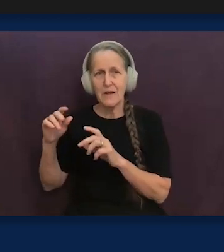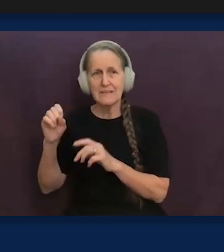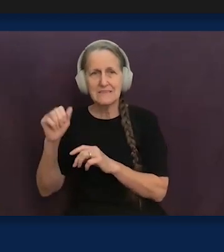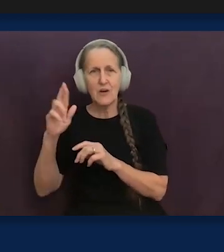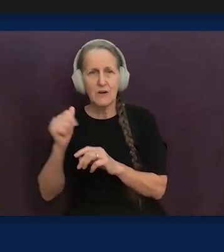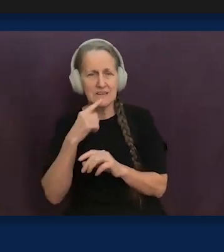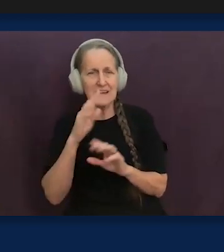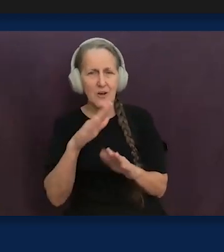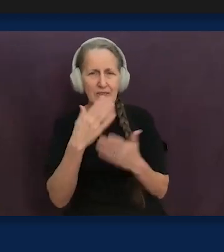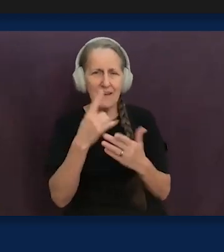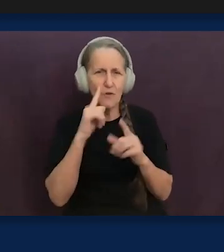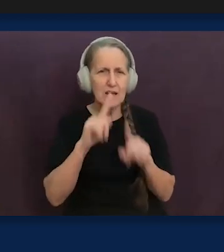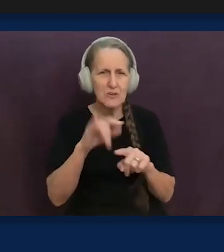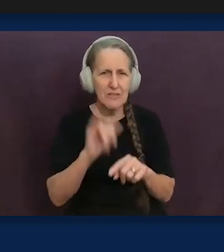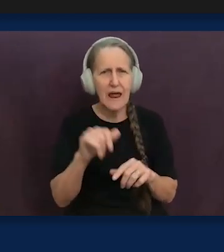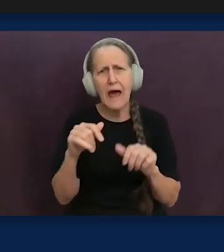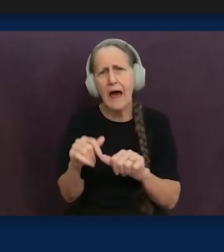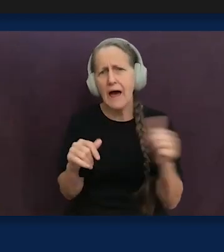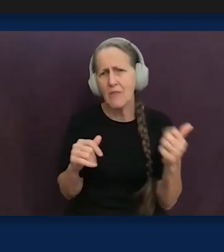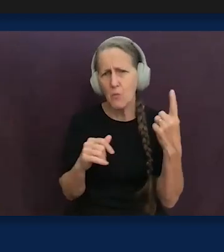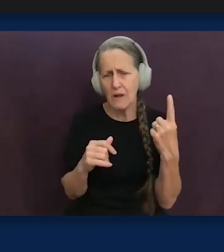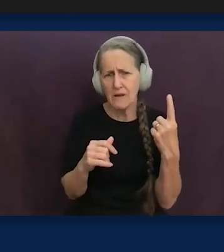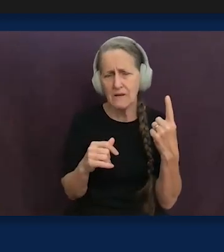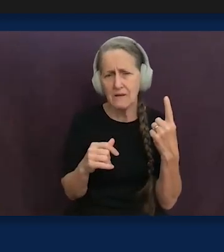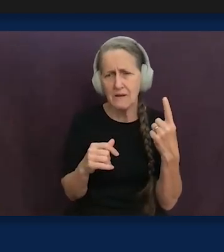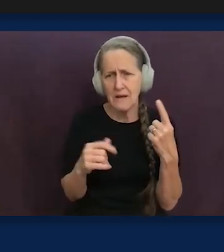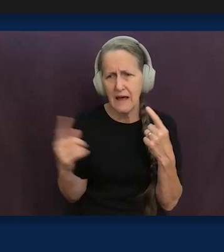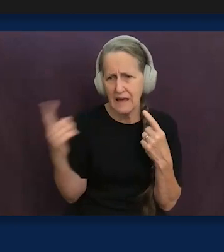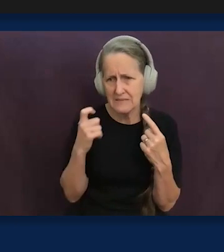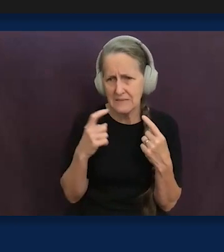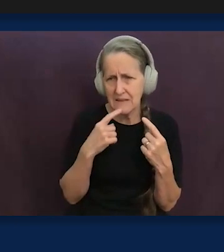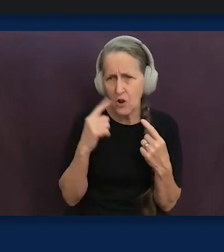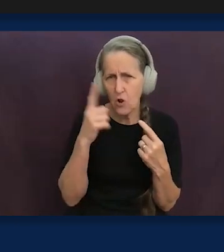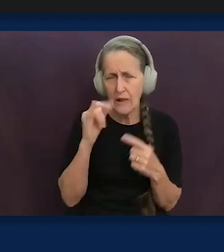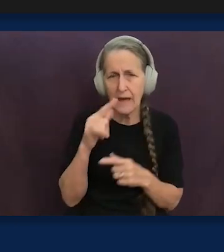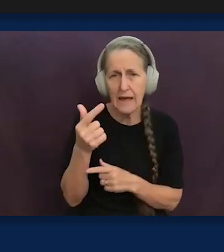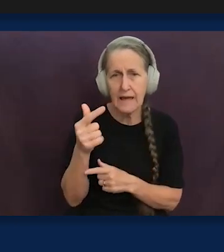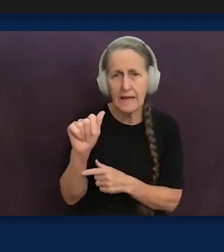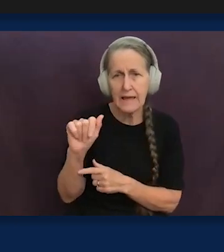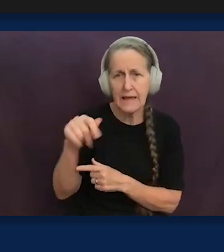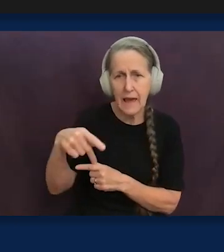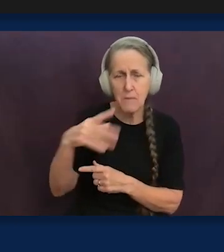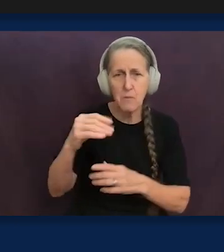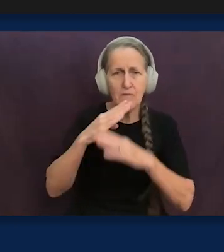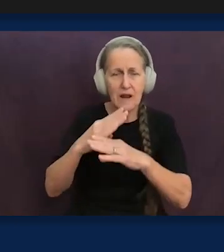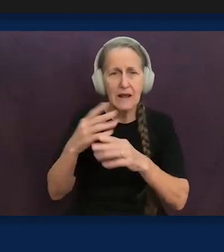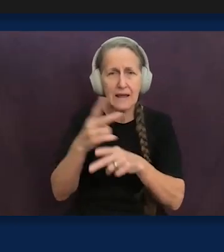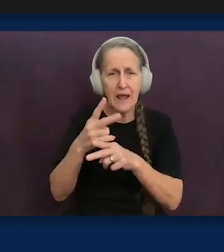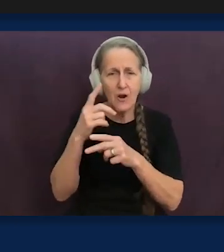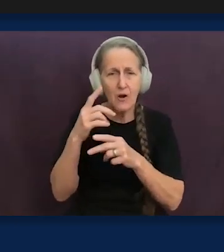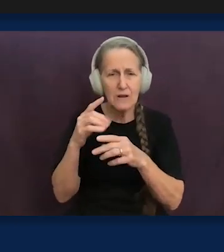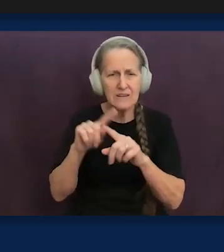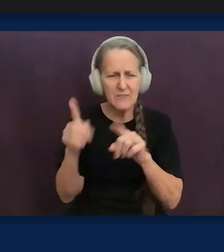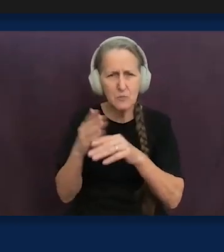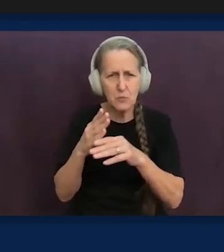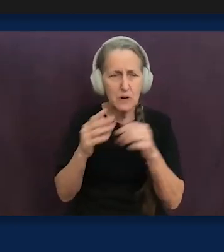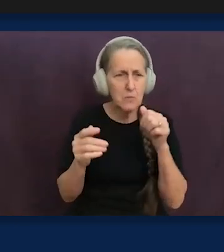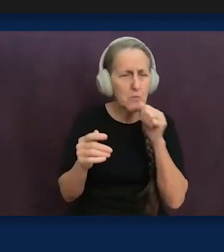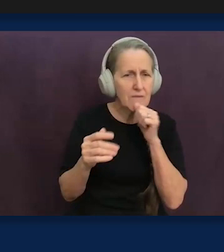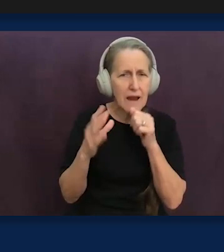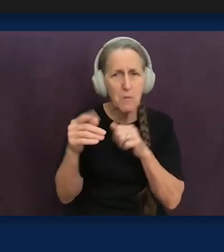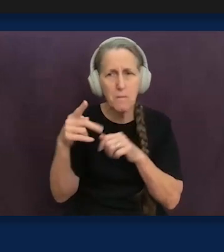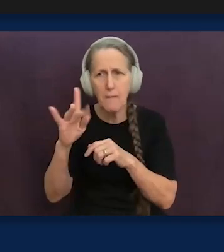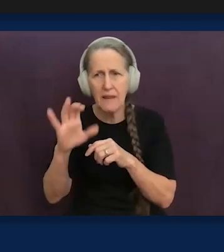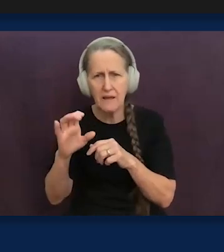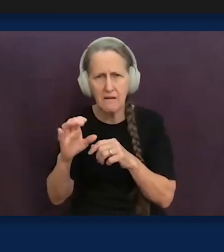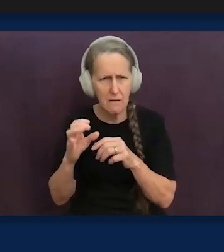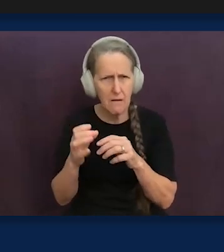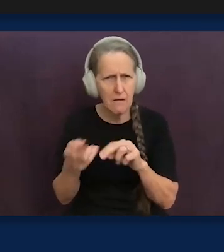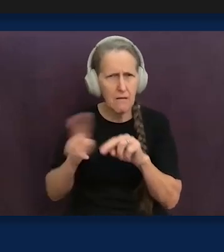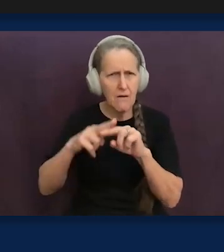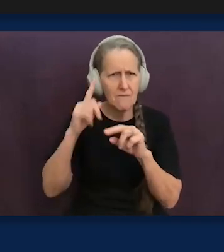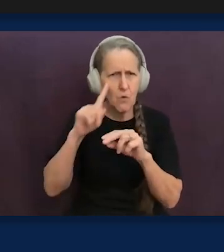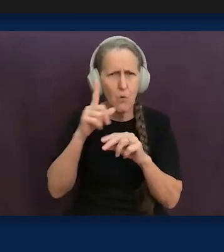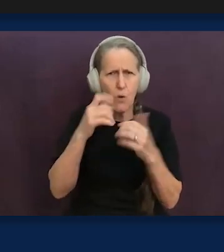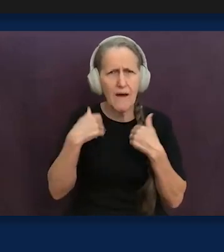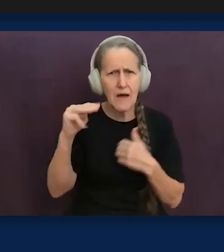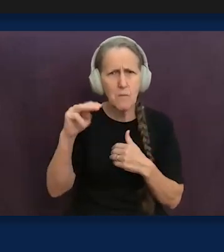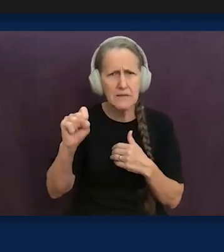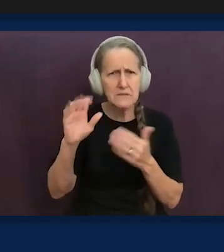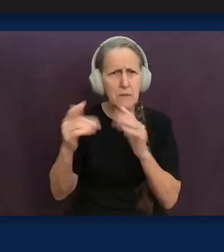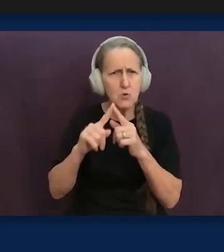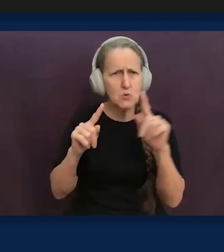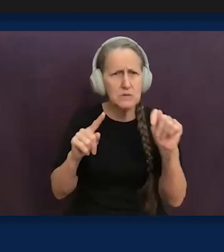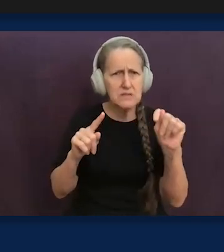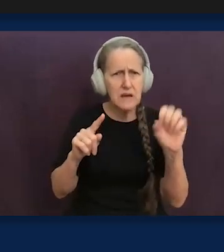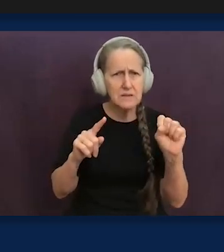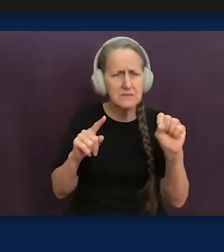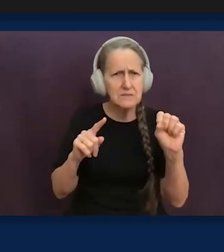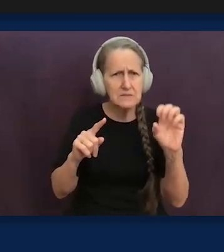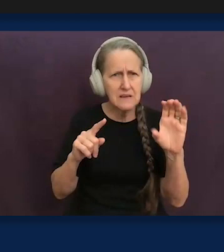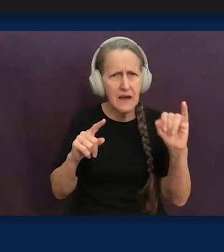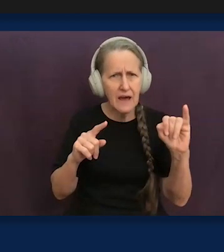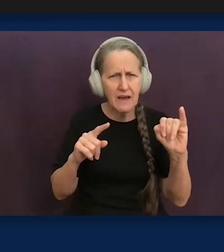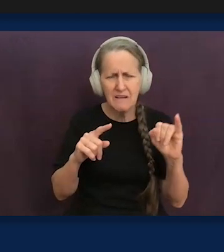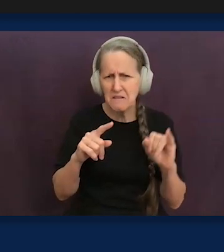We also have one other. It says, so it looks like the gap in preventive care between folks on public and private insurance was notably higher for people with MS compared to people with TSCI. Do you have any theories as to why?